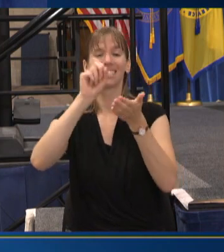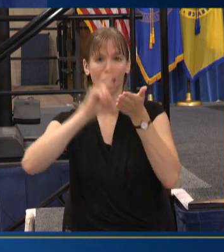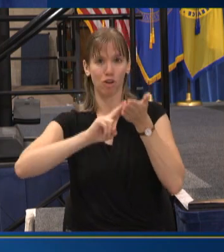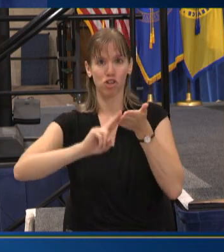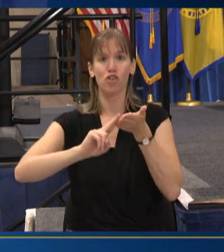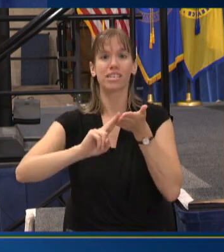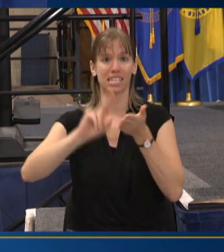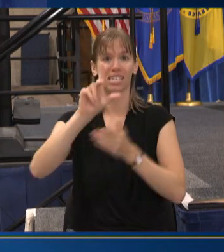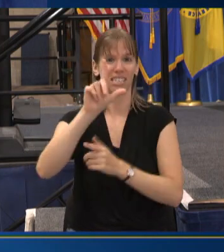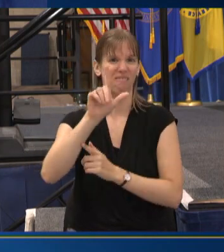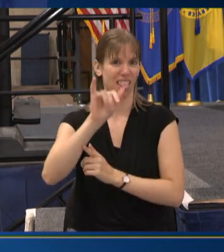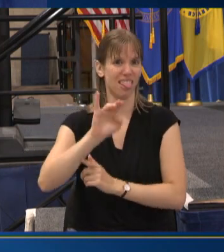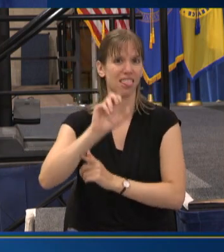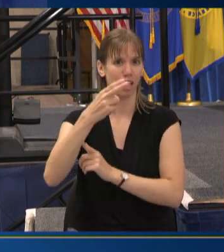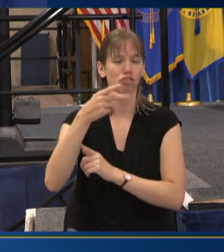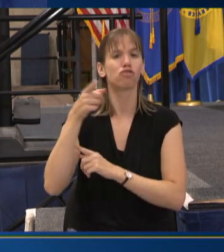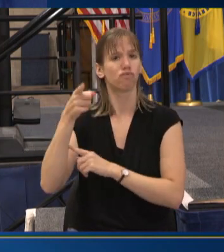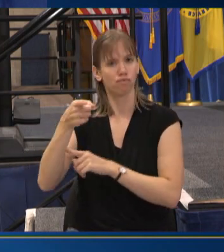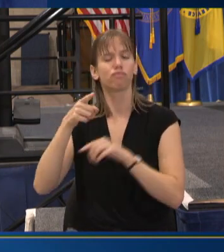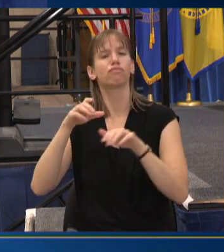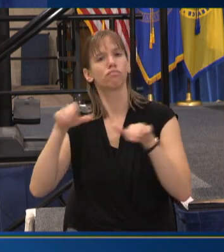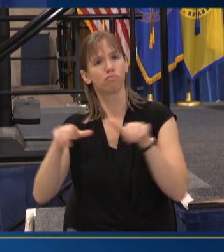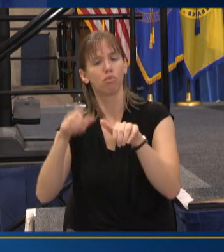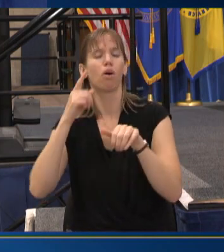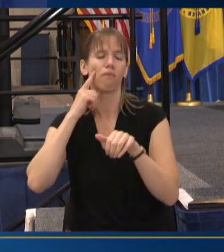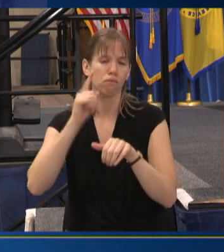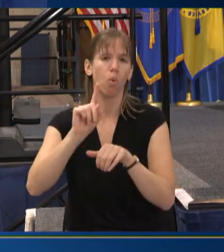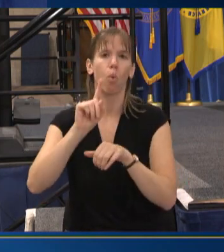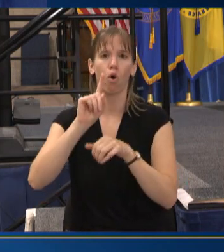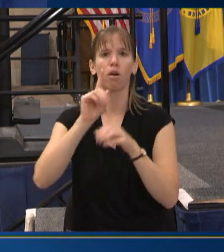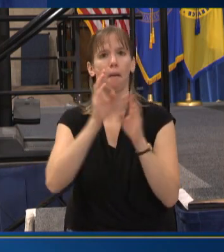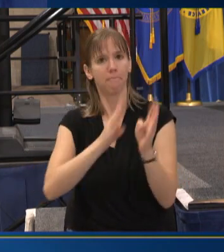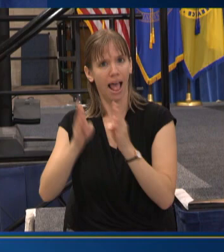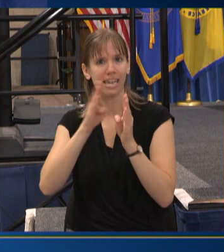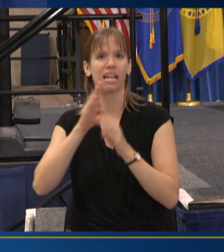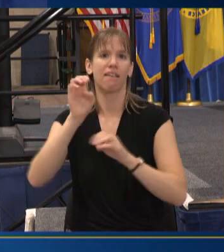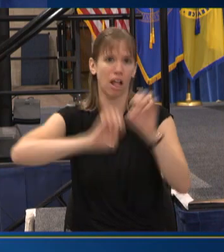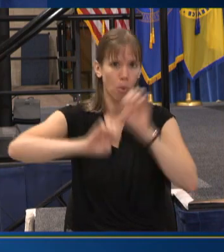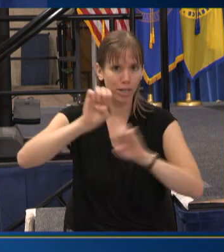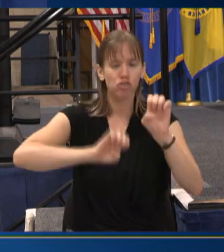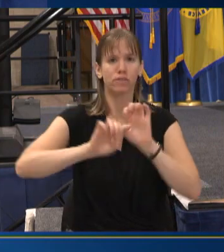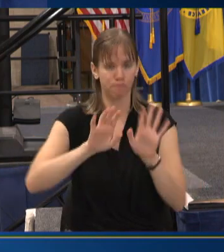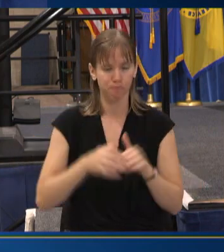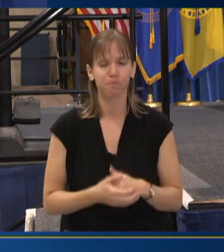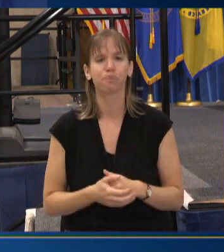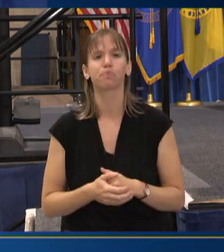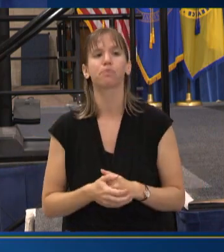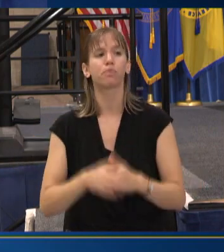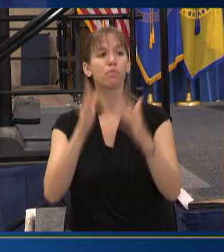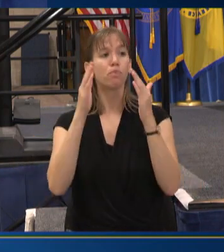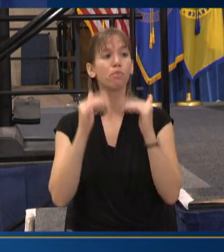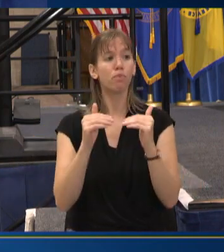performing the duties of the Assistant Secretary for Planning and Evaluation. Miranda Lynch Smith was appointed the